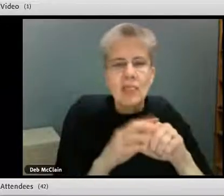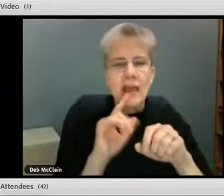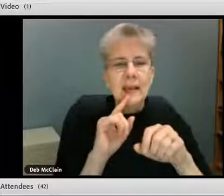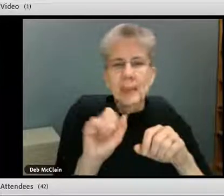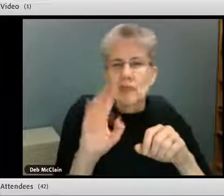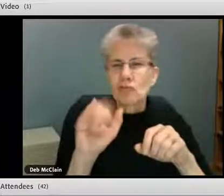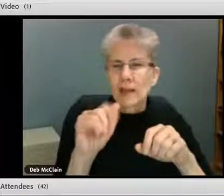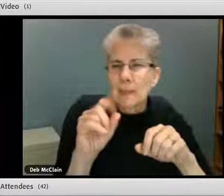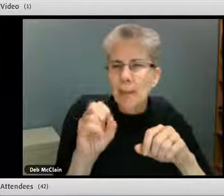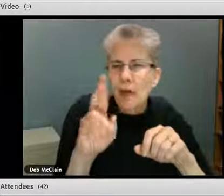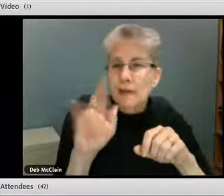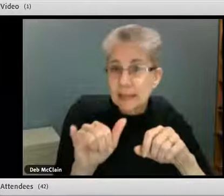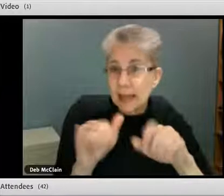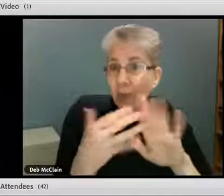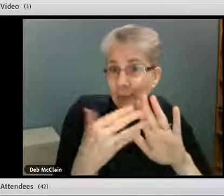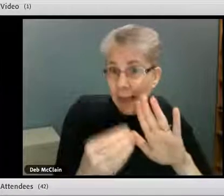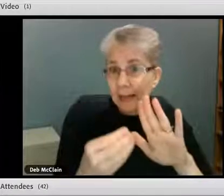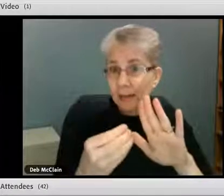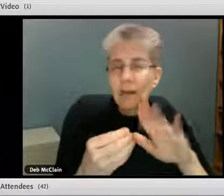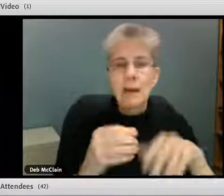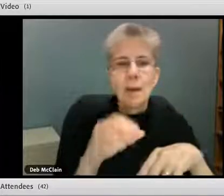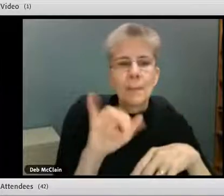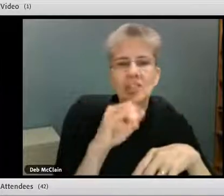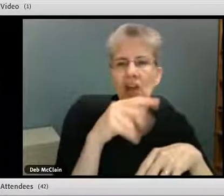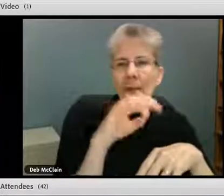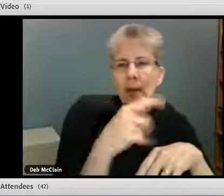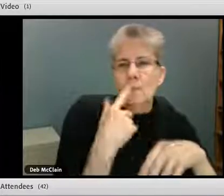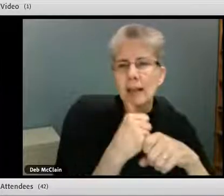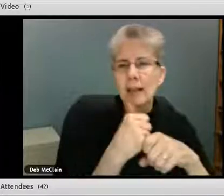make it white in the background. Does that make sense to everybody?